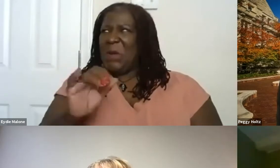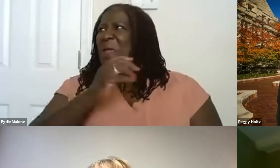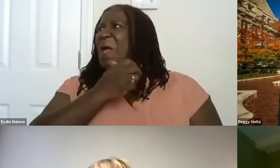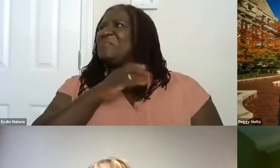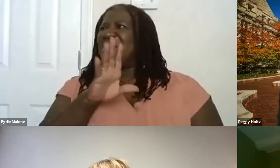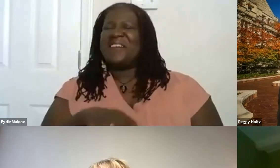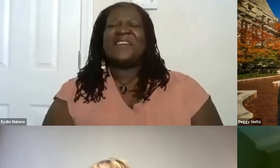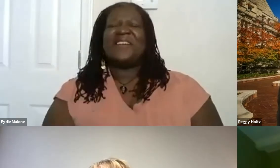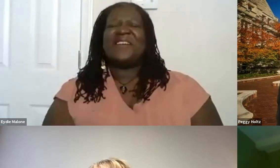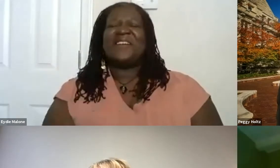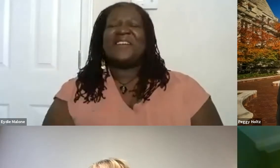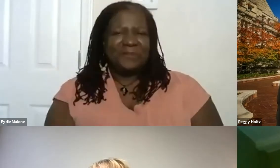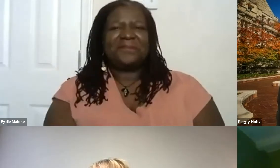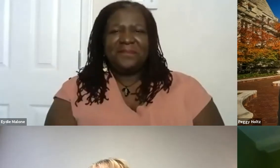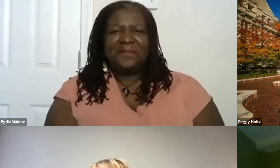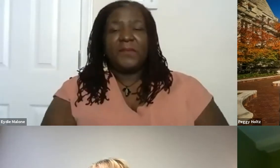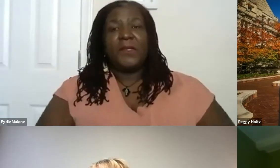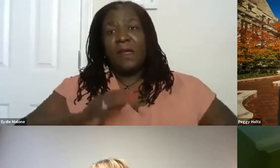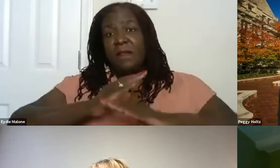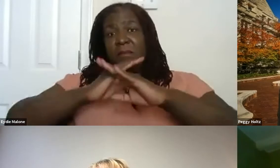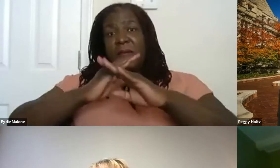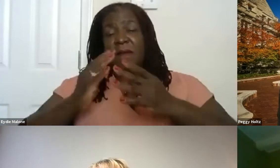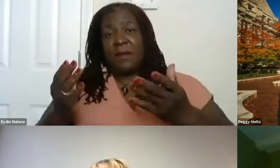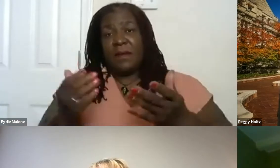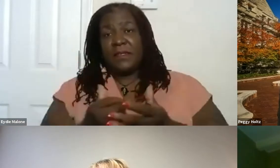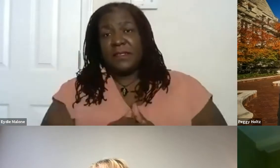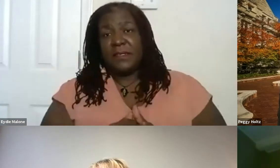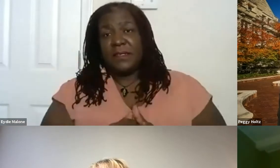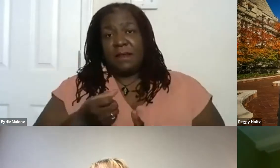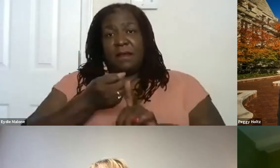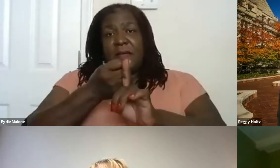be happy to. So the barriers, I feel, impacts the community of people that we serve would